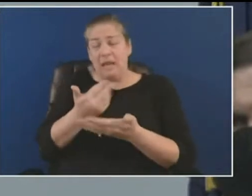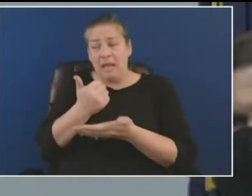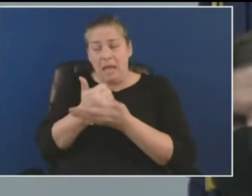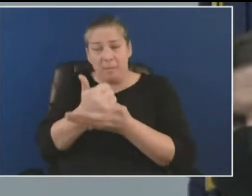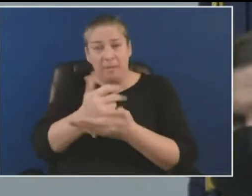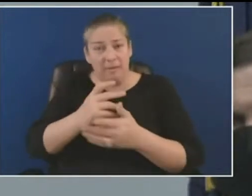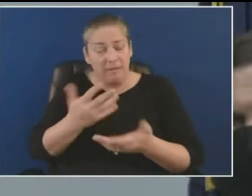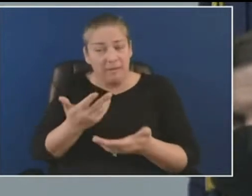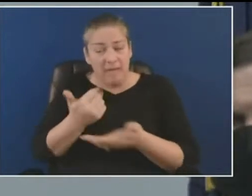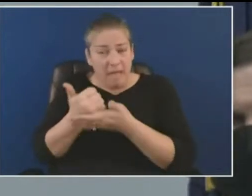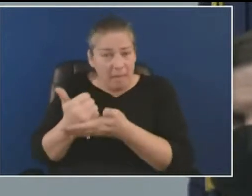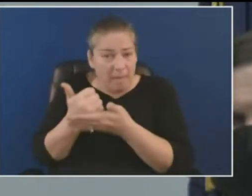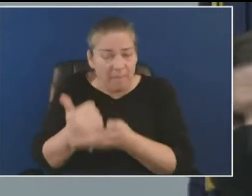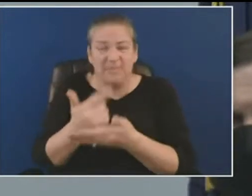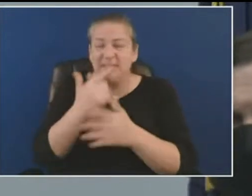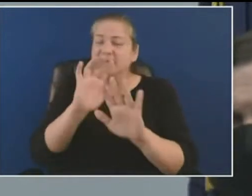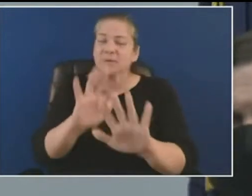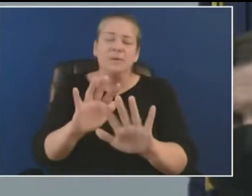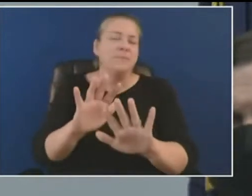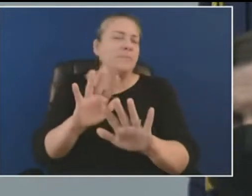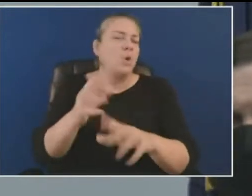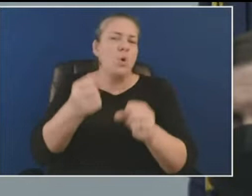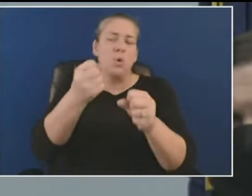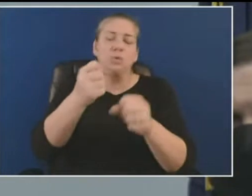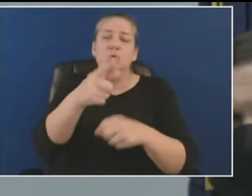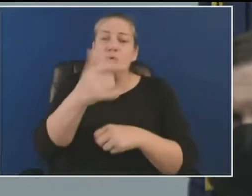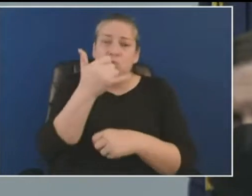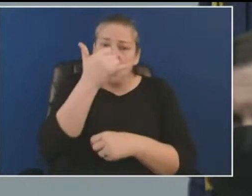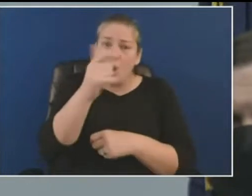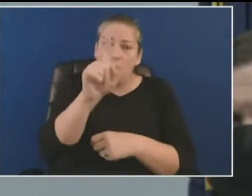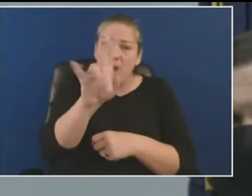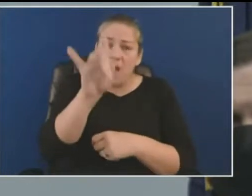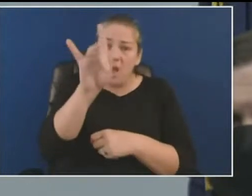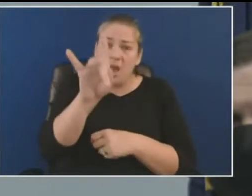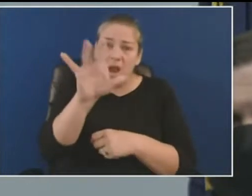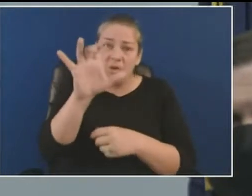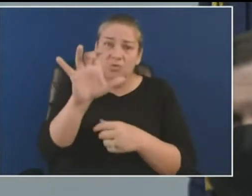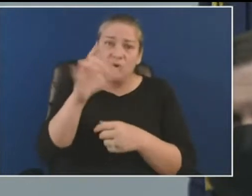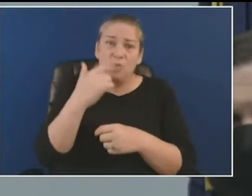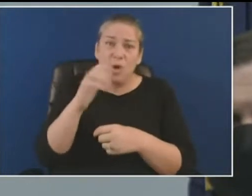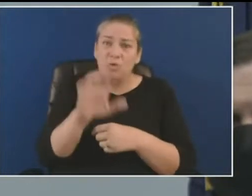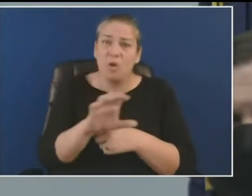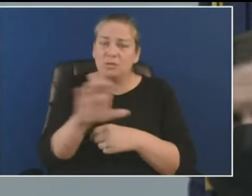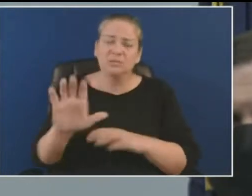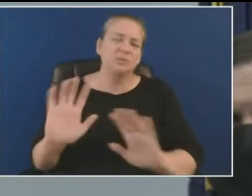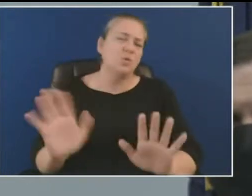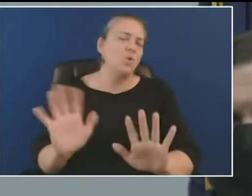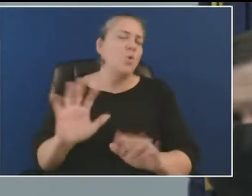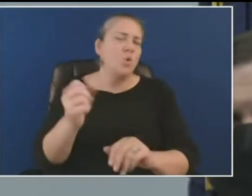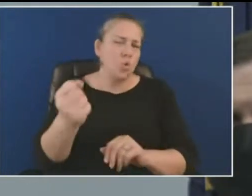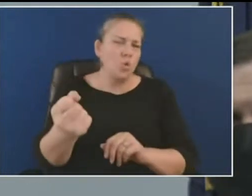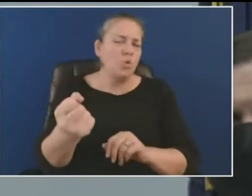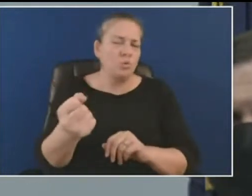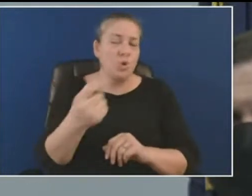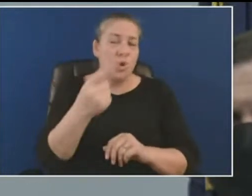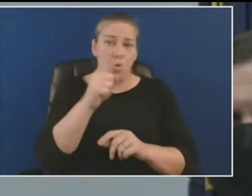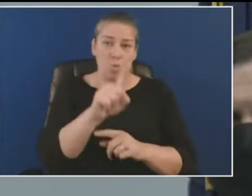do not call the one 800 the one 800 Red Cross one 800. Red Cross is for those that need